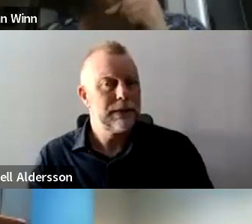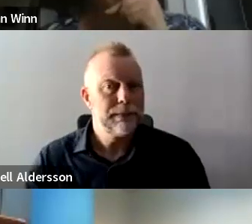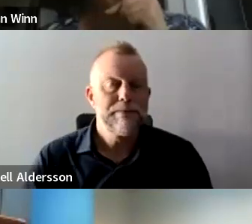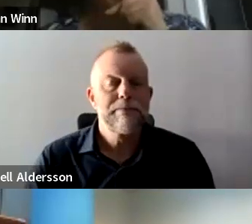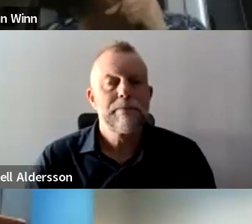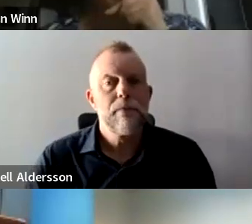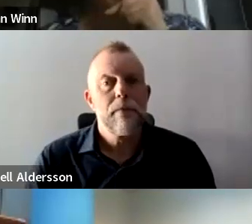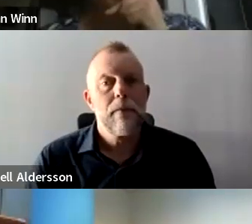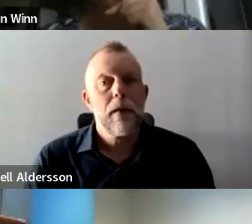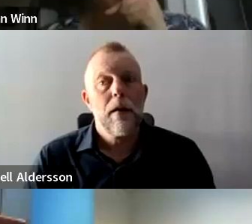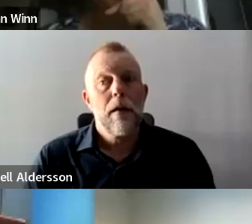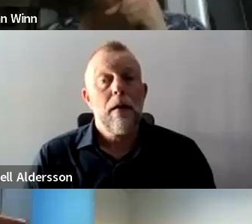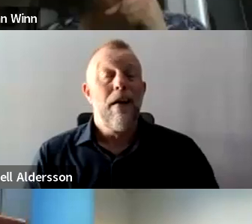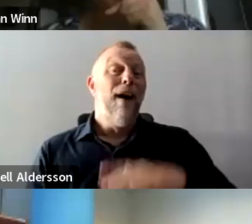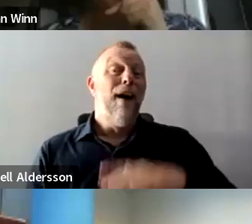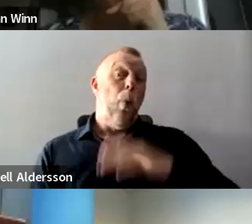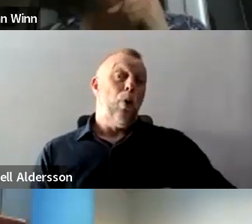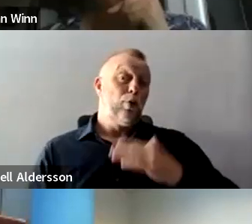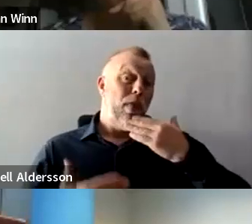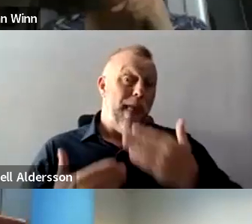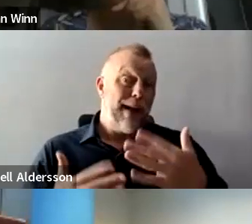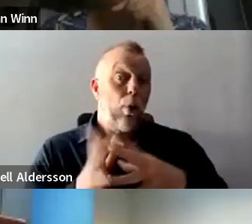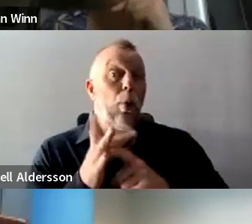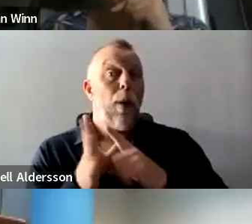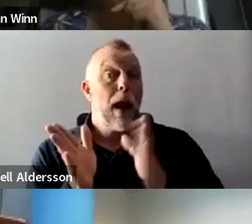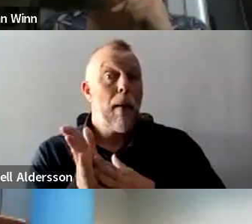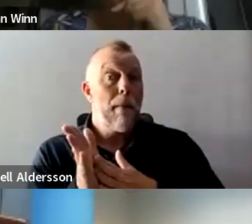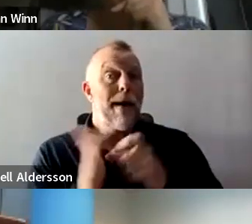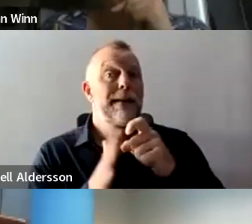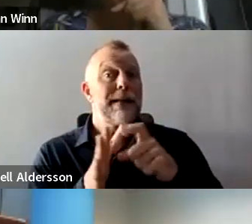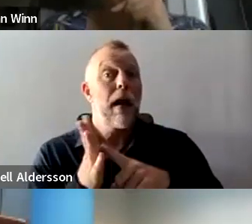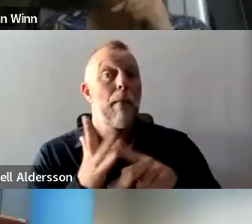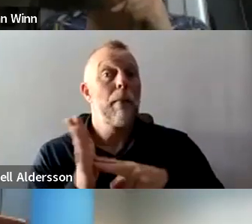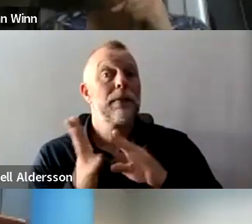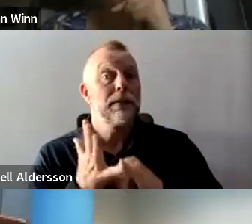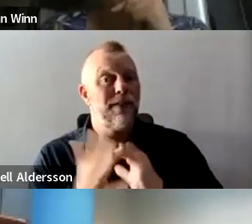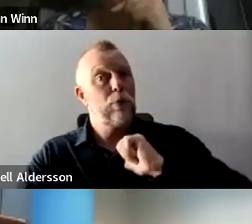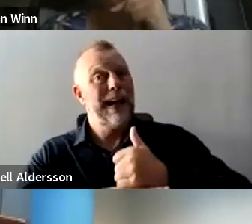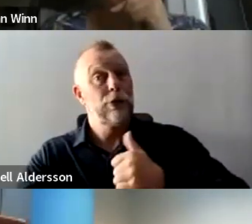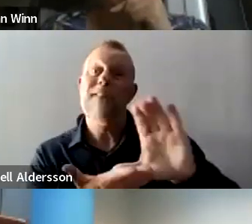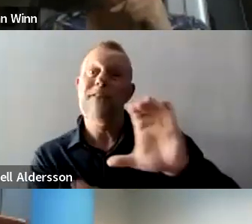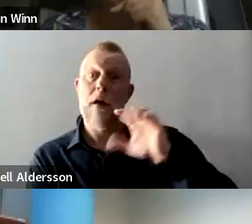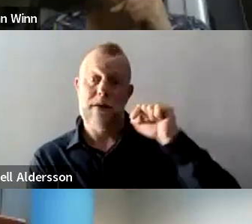I'd like to express our thanks to the William Demant Foundation for their generosity with the funding for this project.